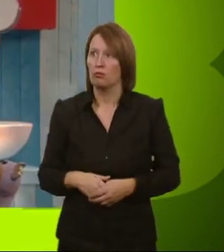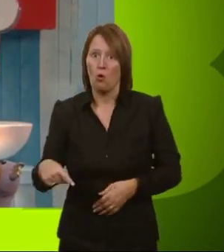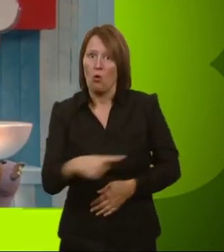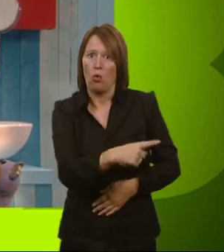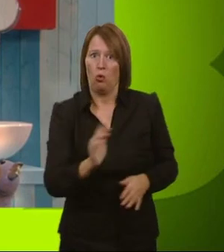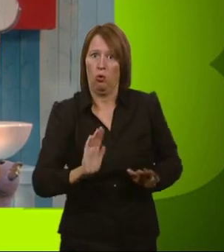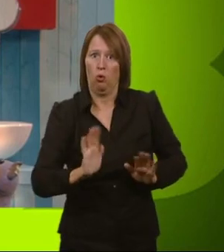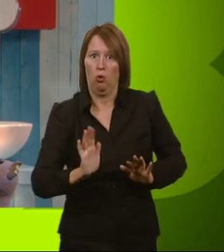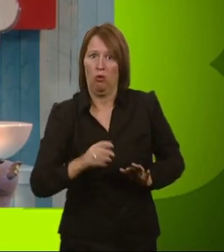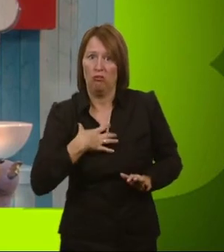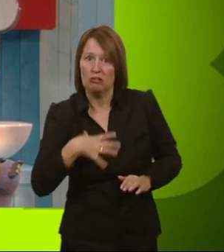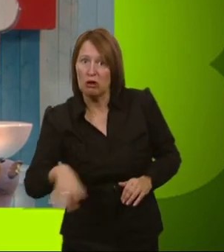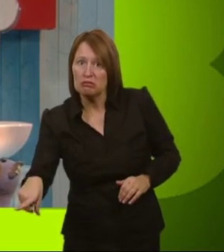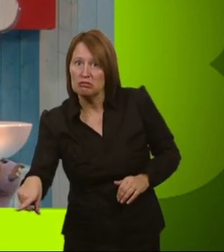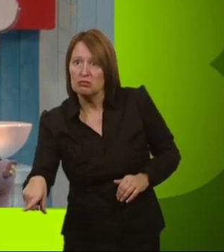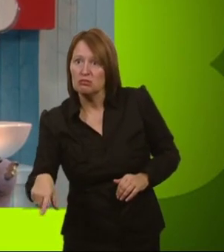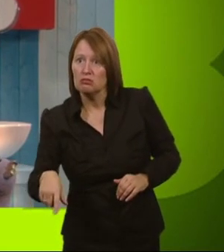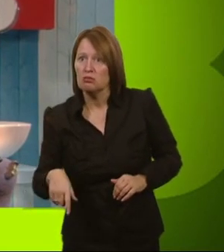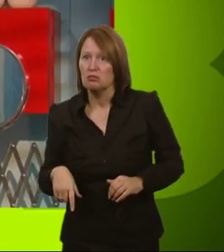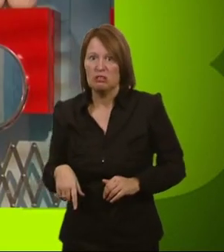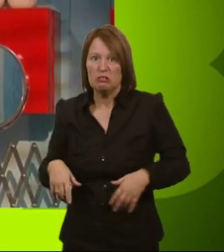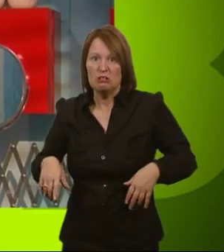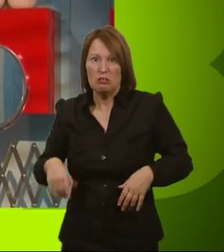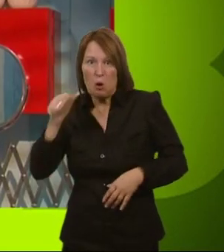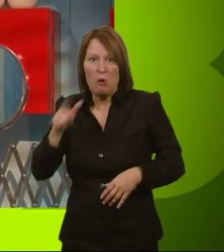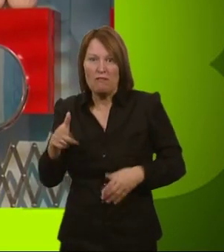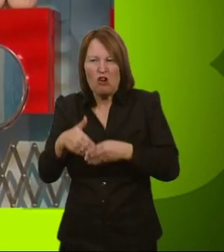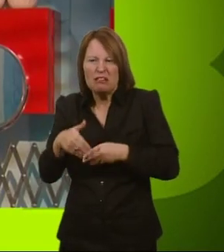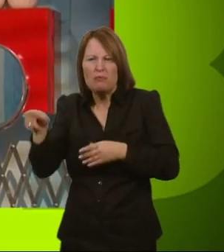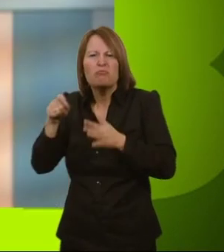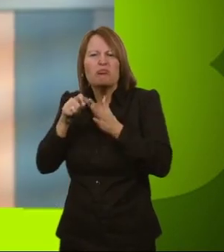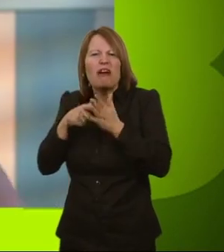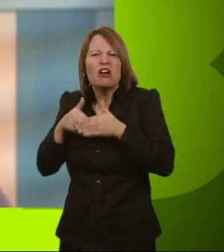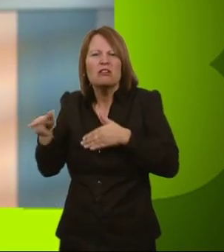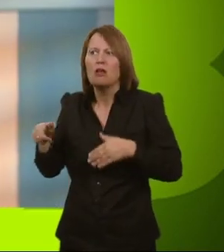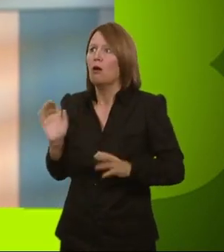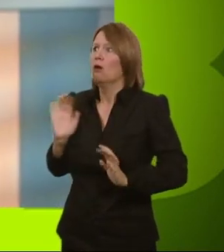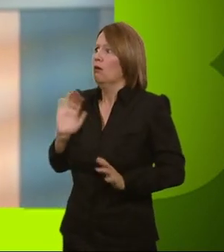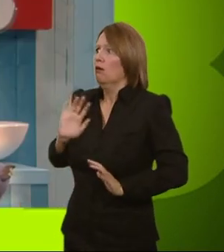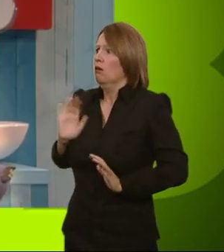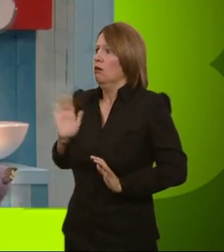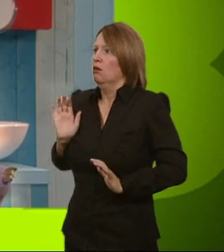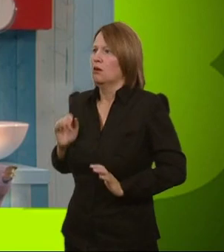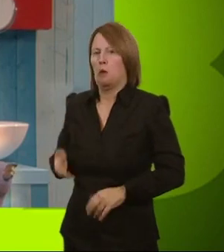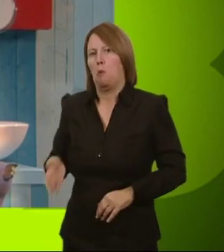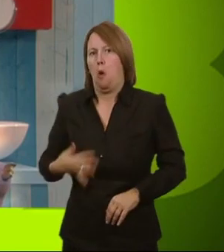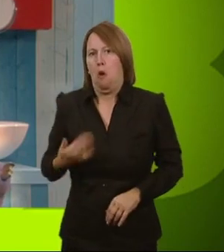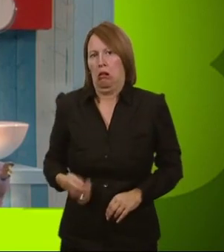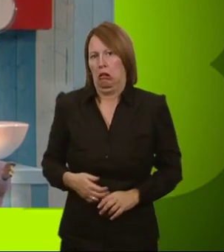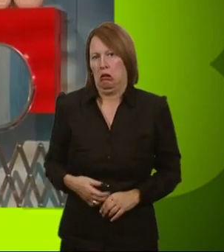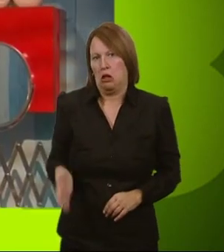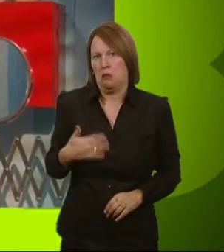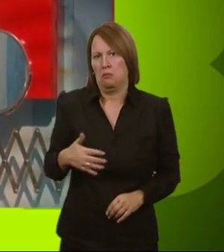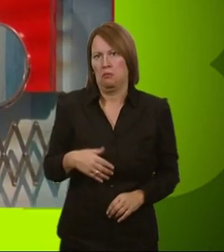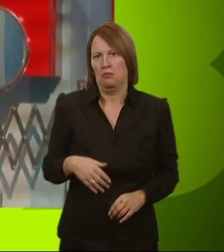fancy going out there do you bear you know for your old mate pranky no no no no oh come on if